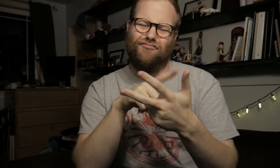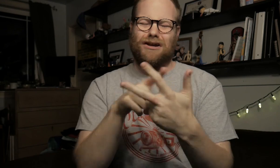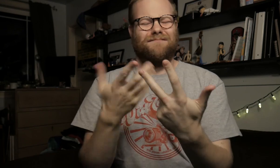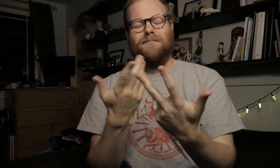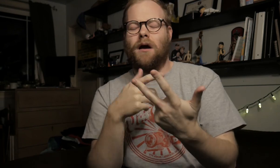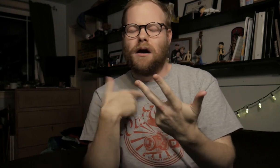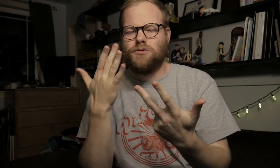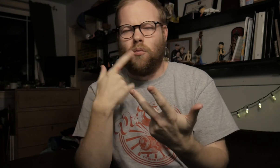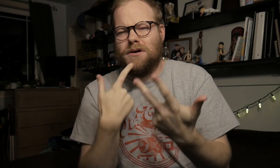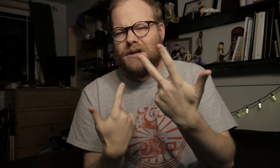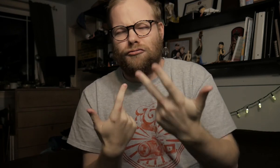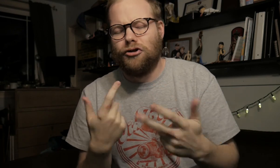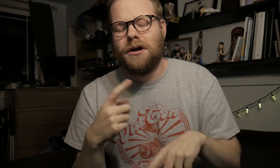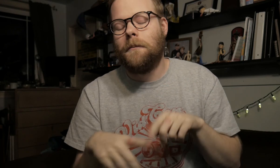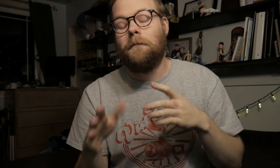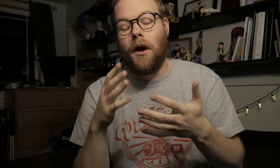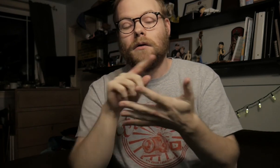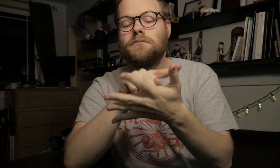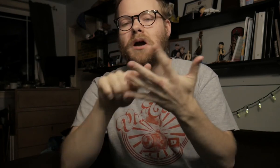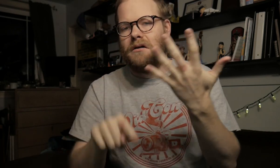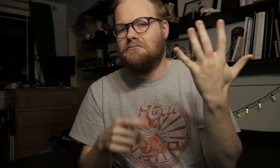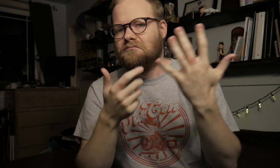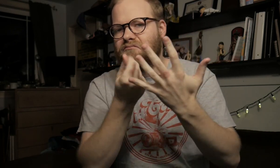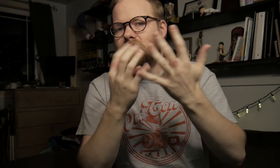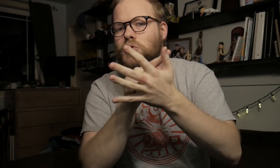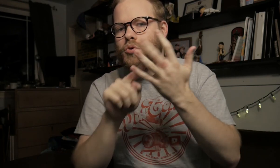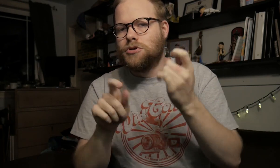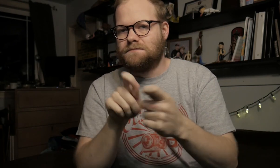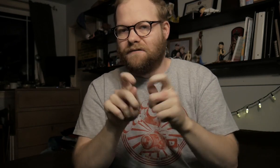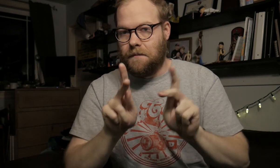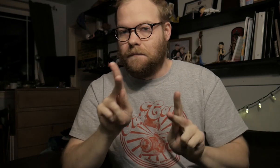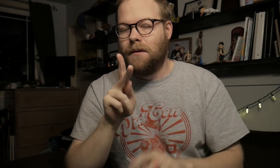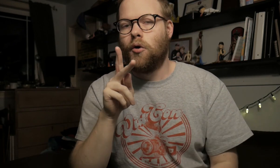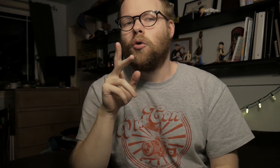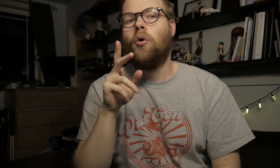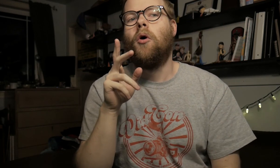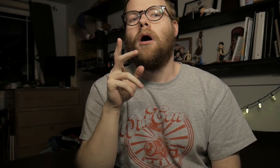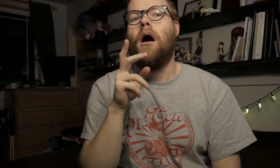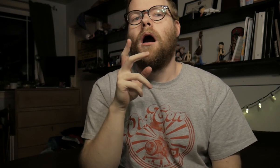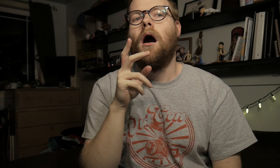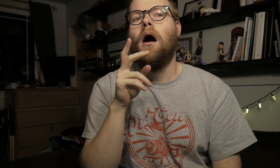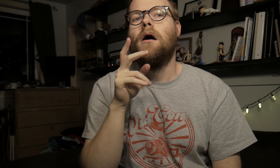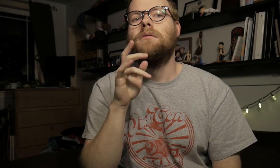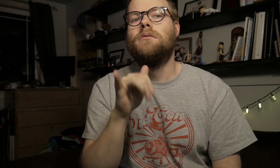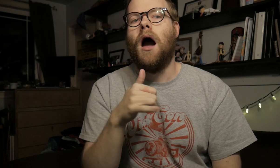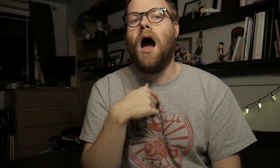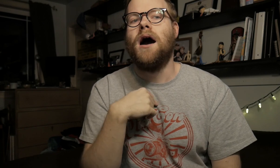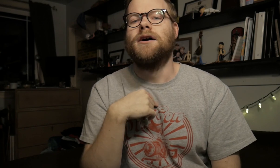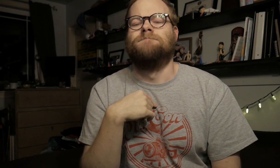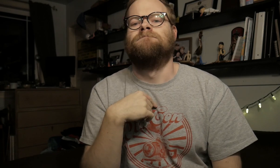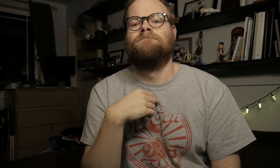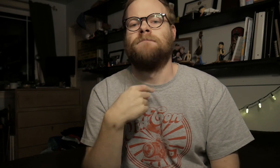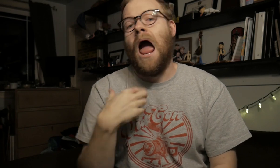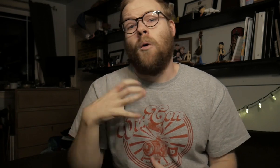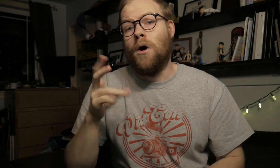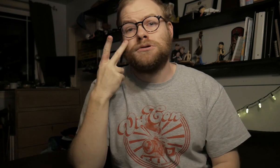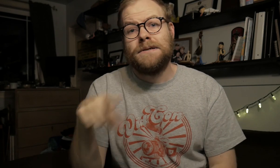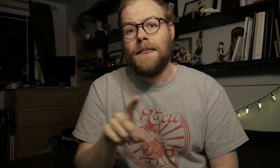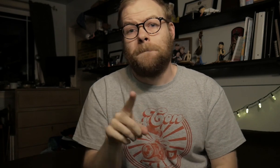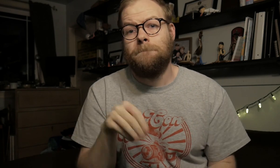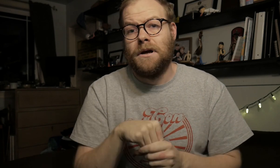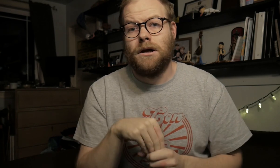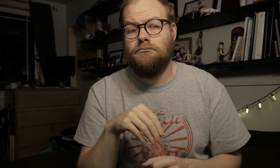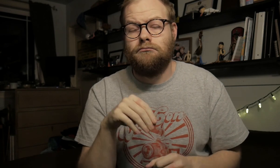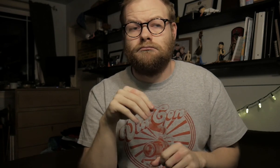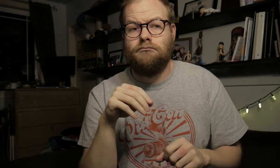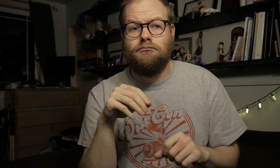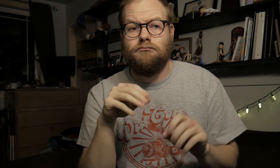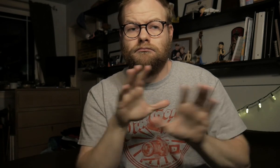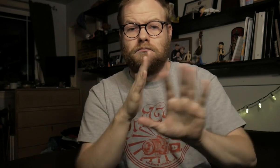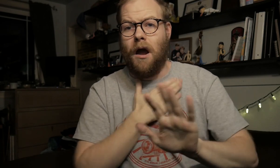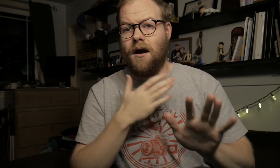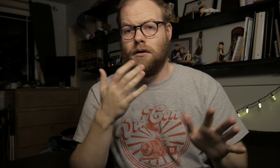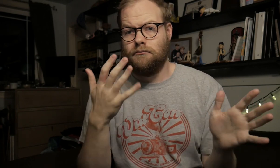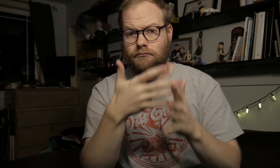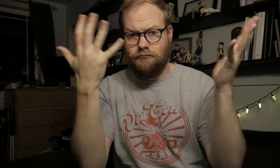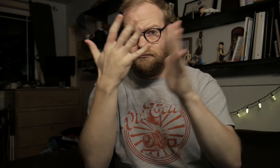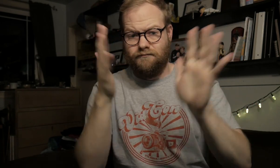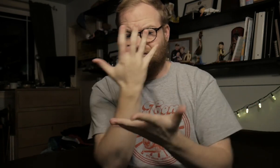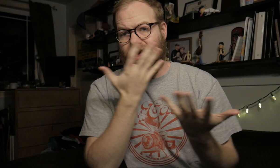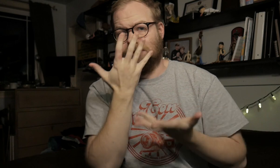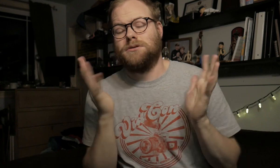Three? I don't know why I said three, but a few specific people that I... I don't want to see them in my face.